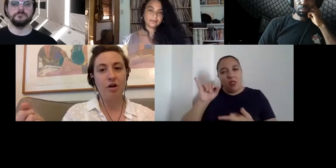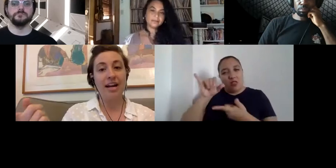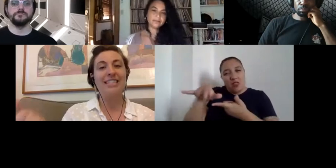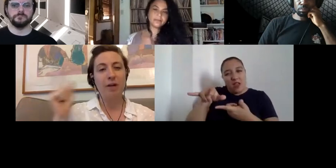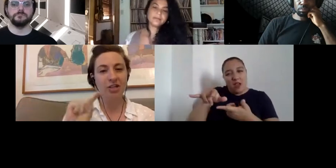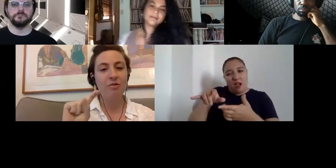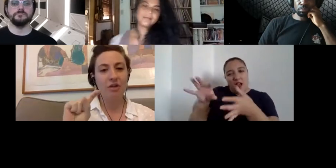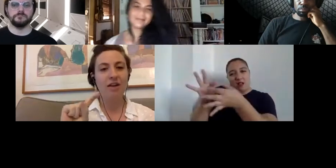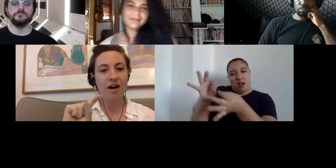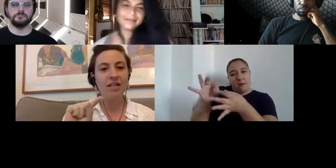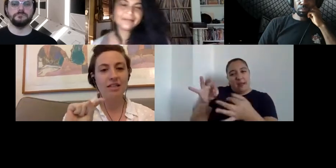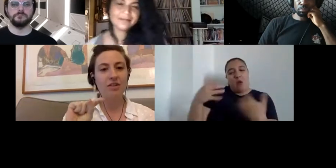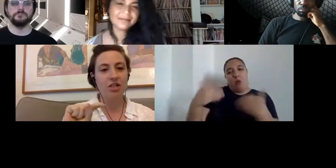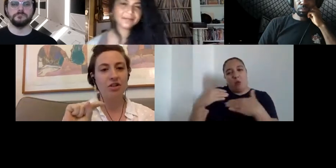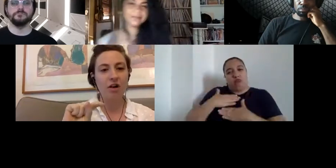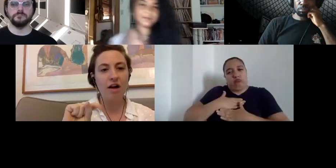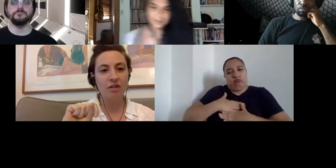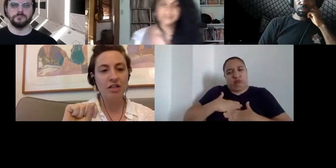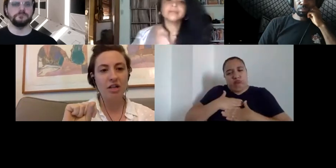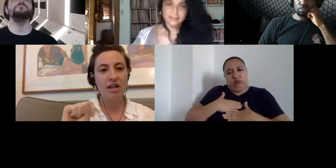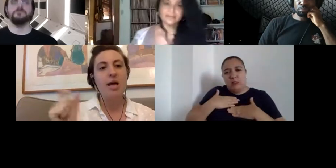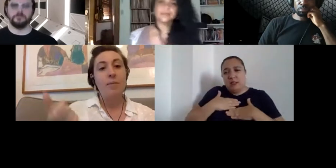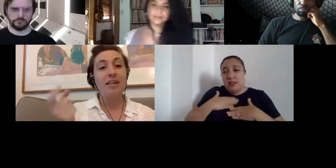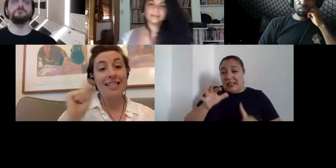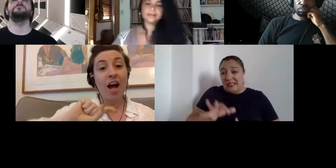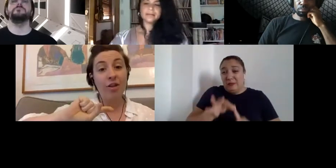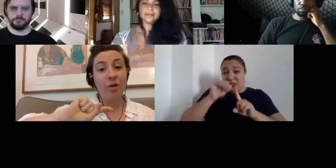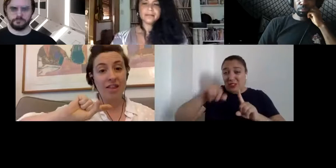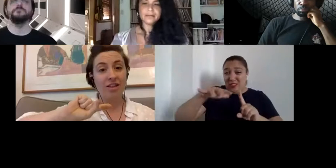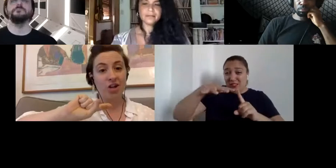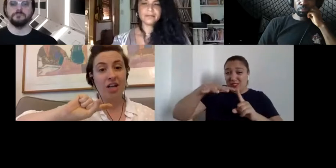important, especially in the context of a digital conversation because the other way jargon